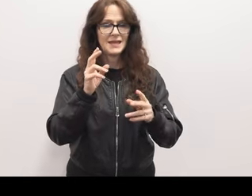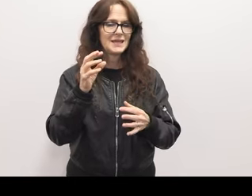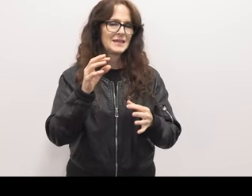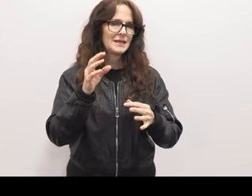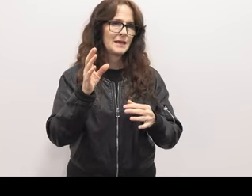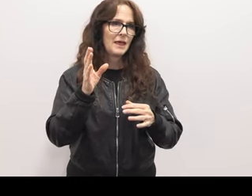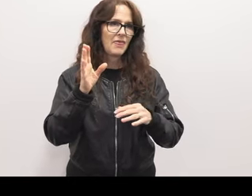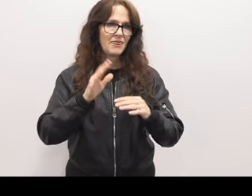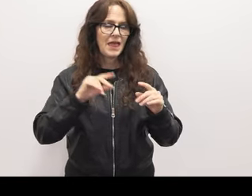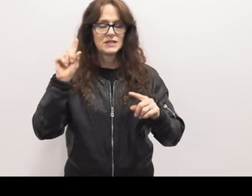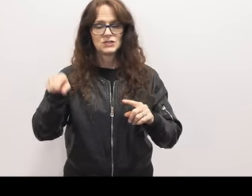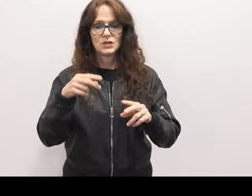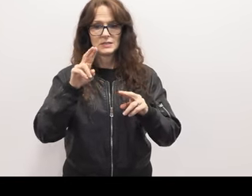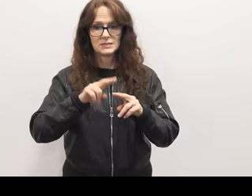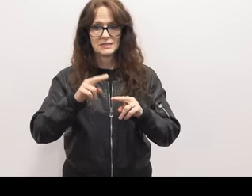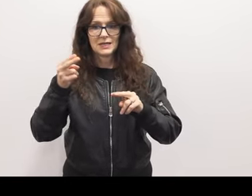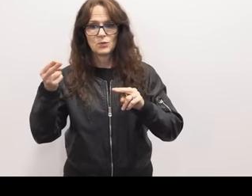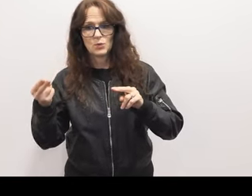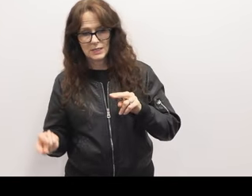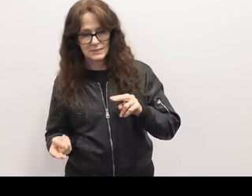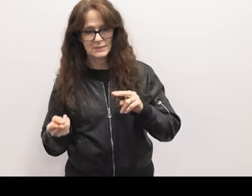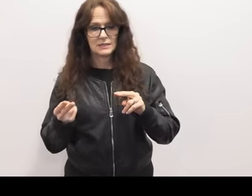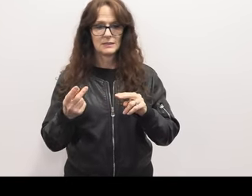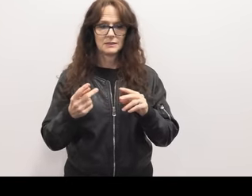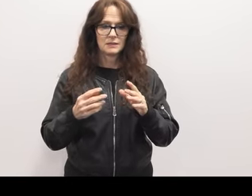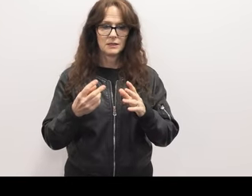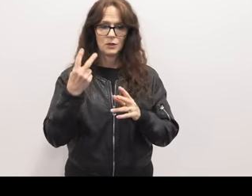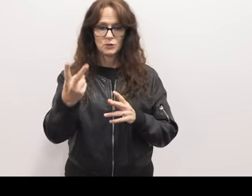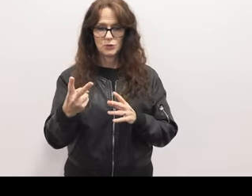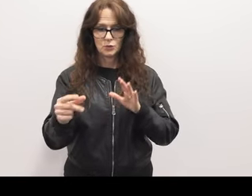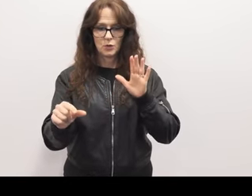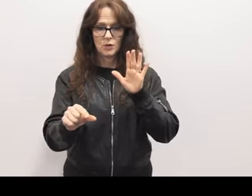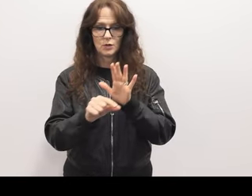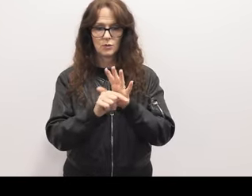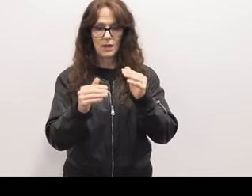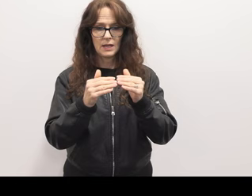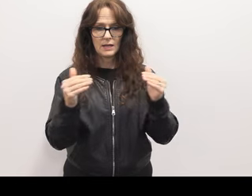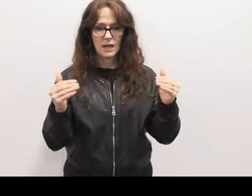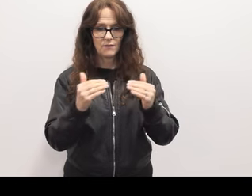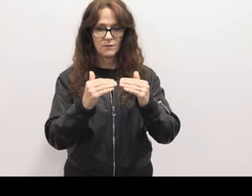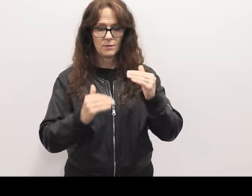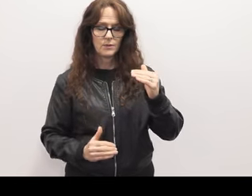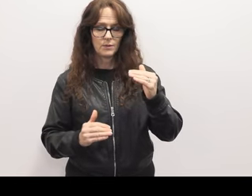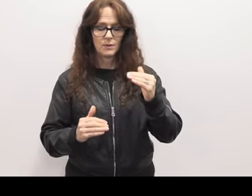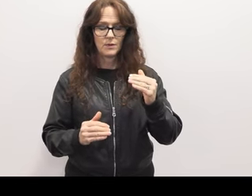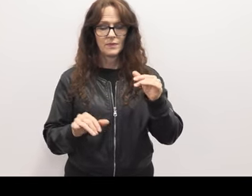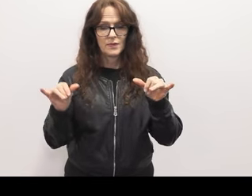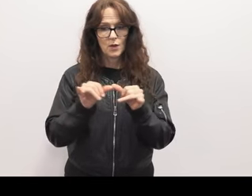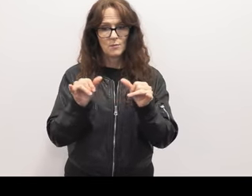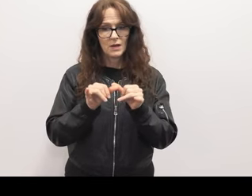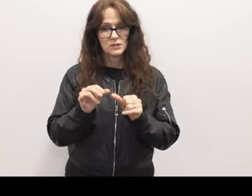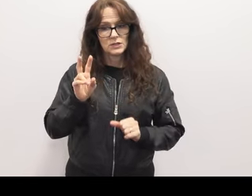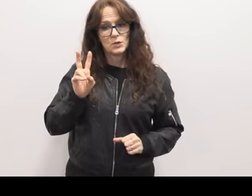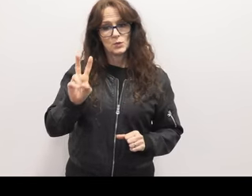that are two grade levels below. So they are measuring different things and that's important to be really transparent about.